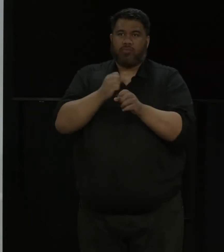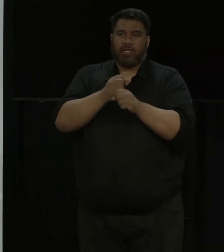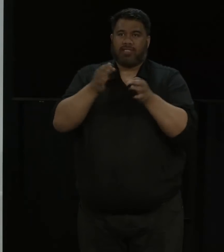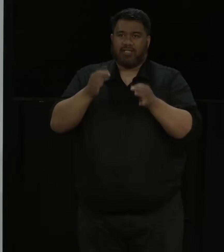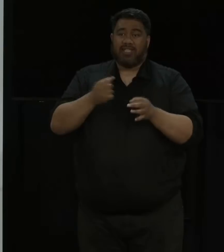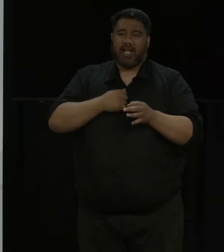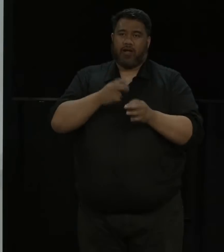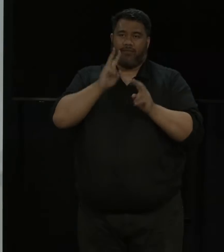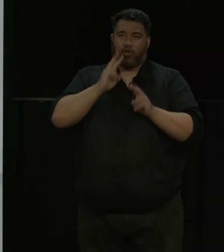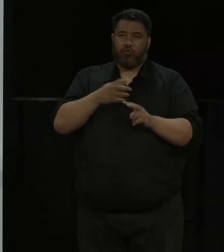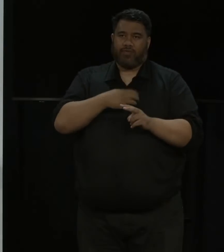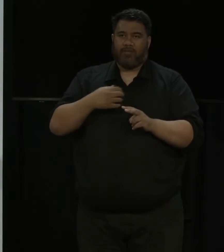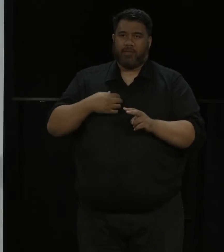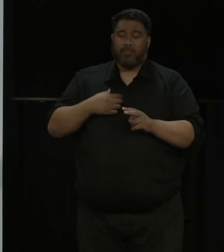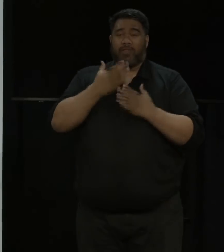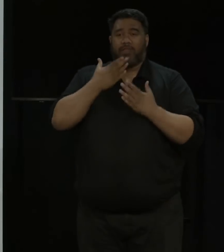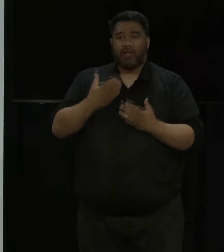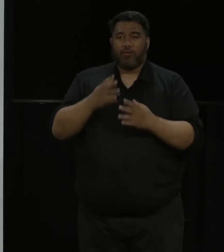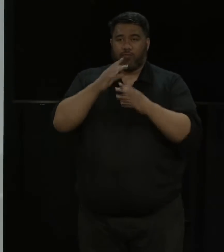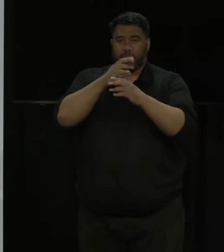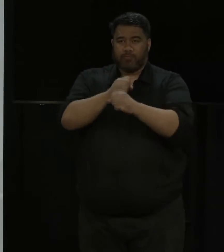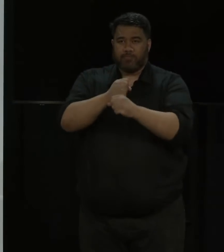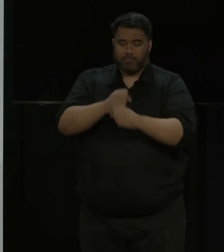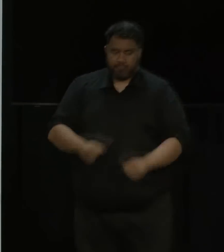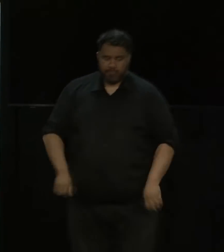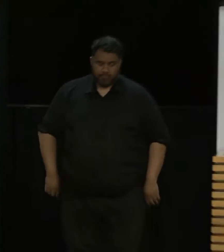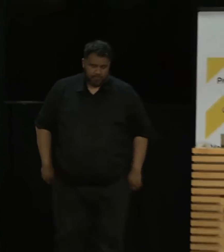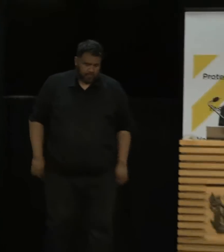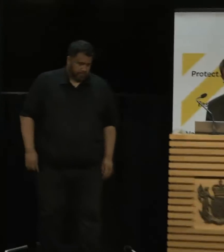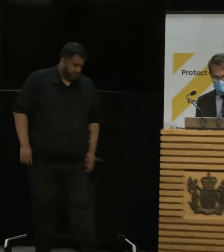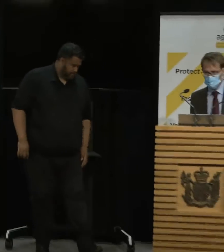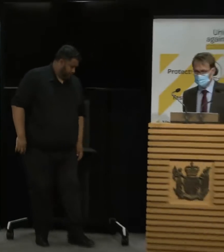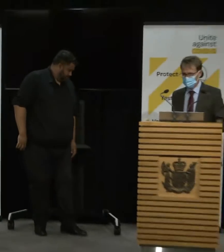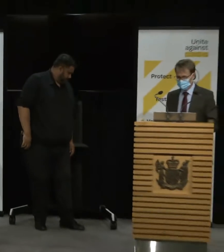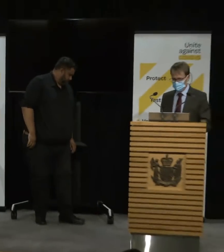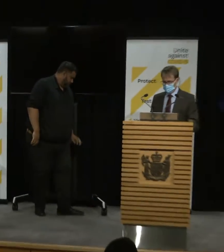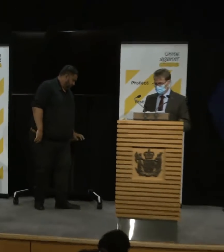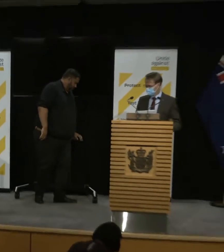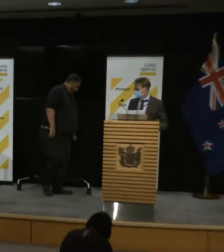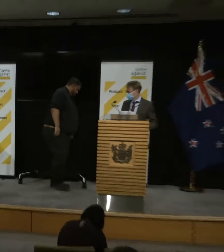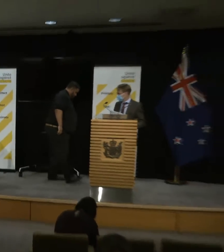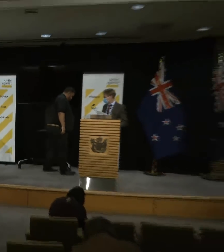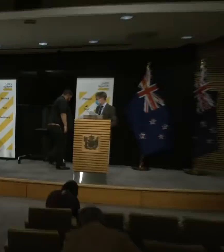Where the rationale for require vaccination extends beyond tha, the government has a view that they should be employed decisions.